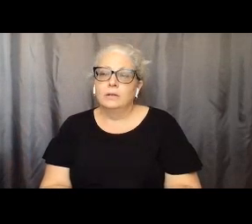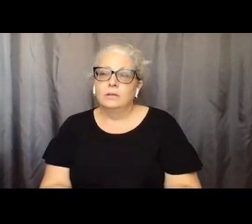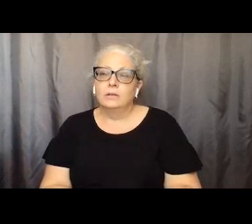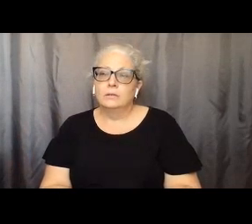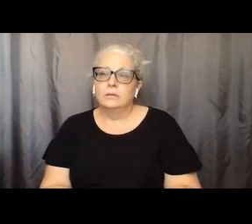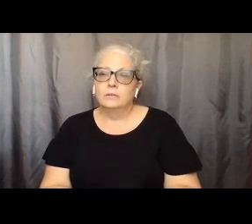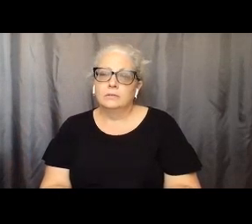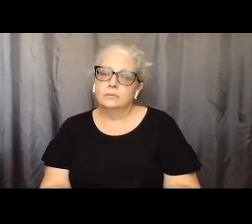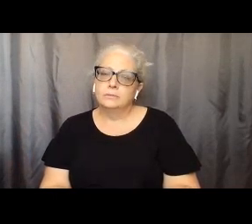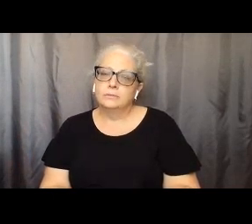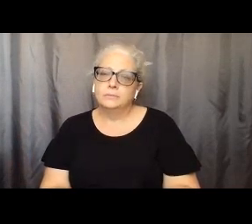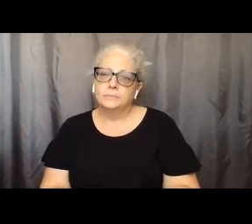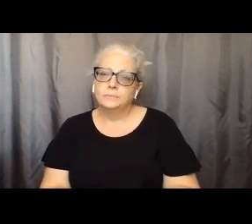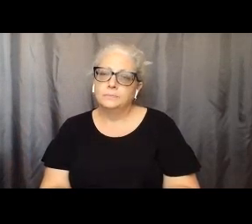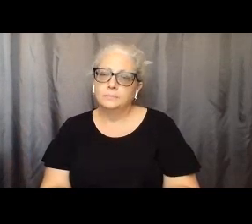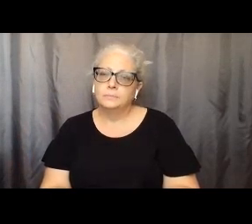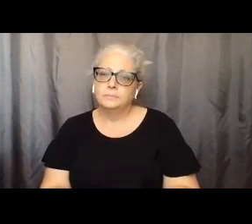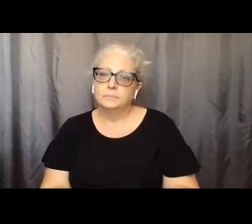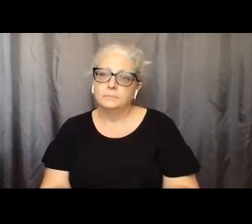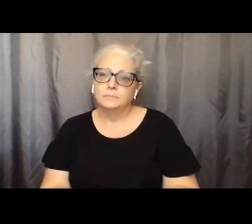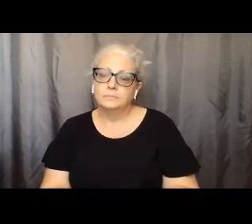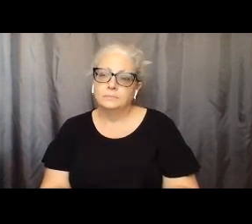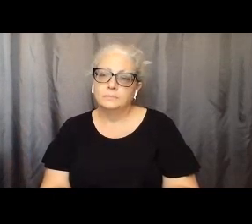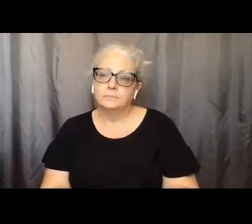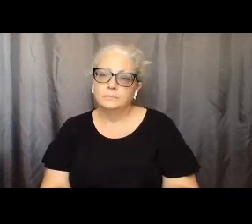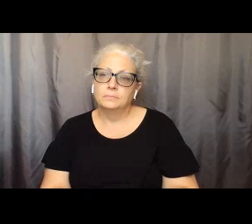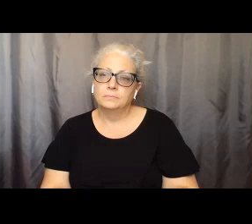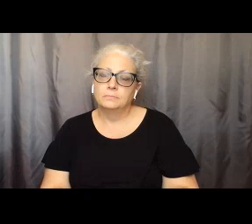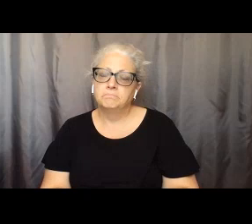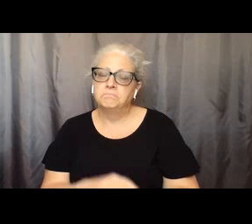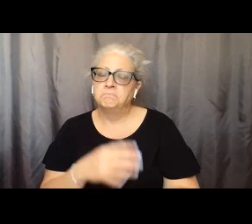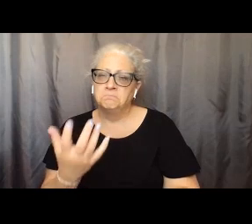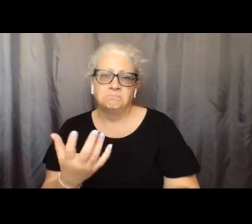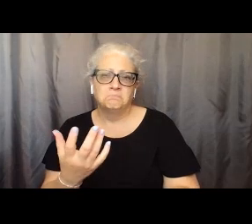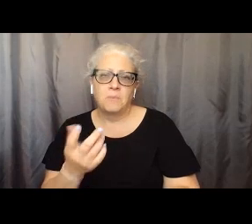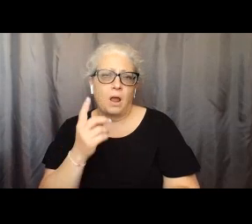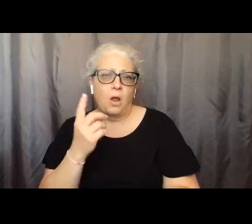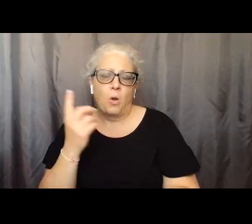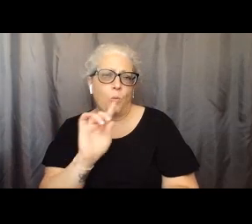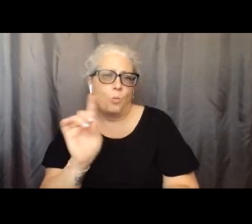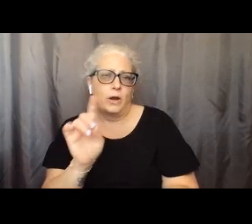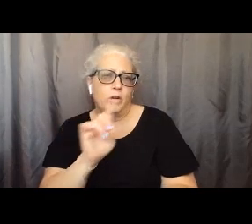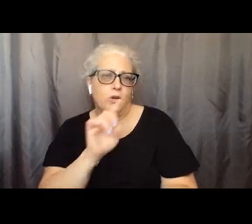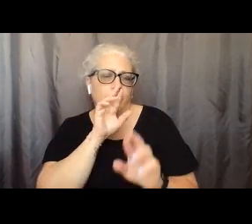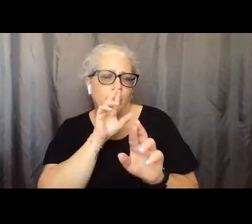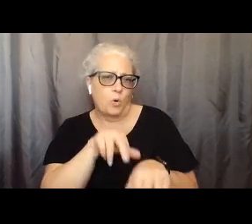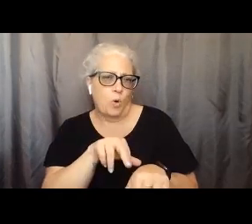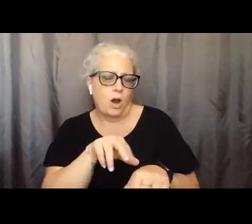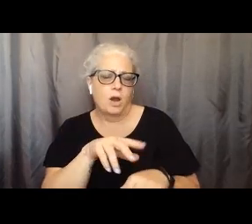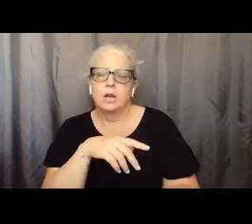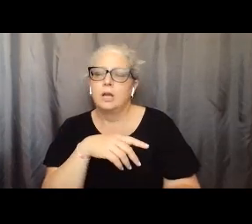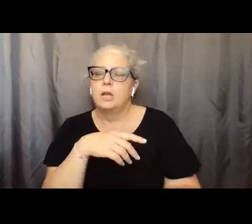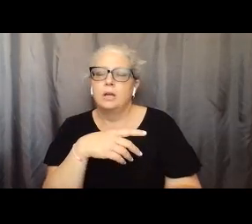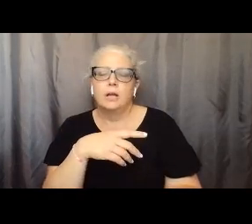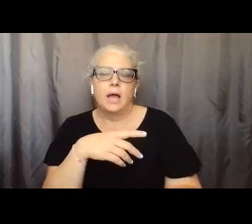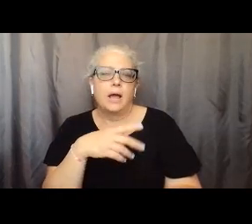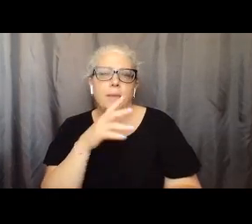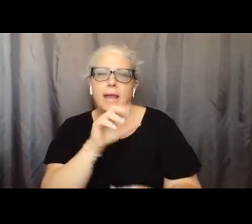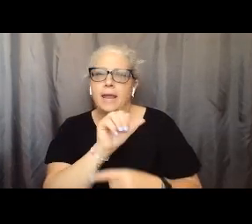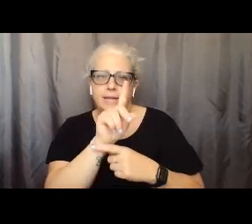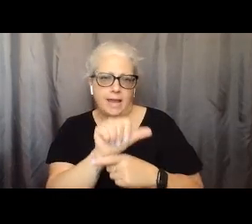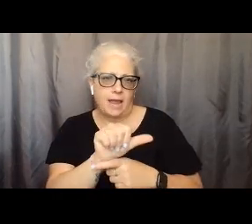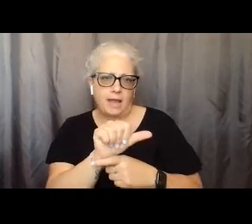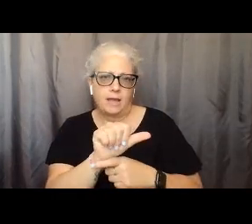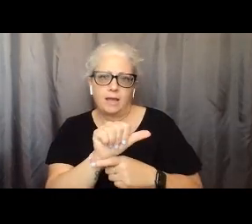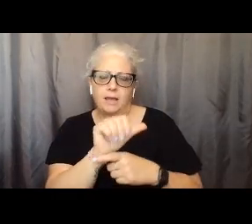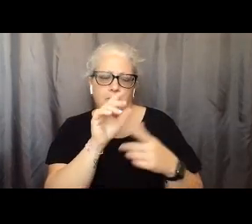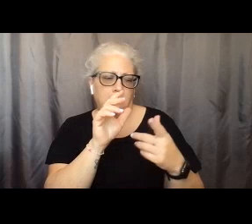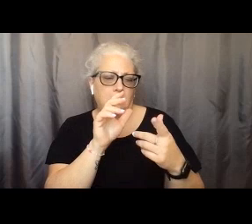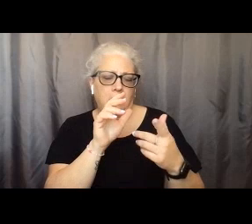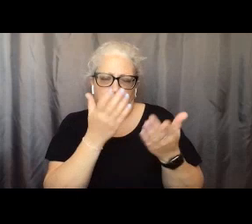ADA materials that need maintenance such as rails with rust or obstacles in the paths, etcetera?